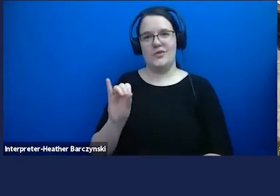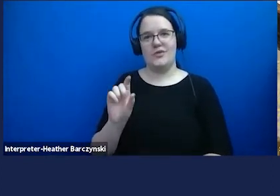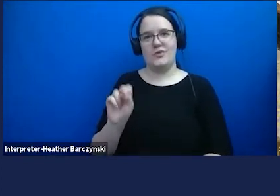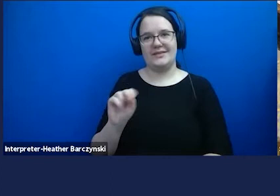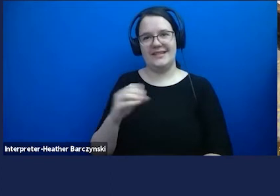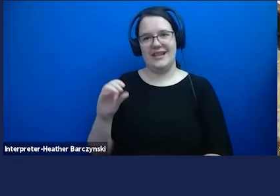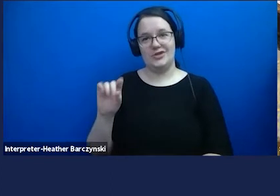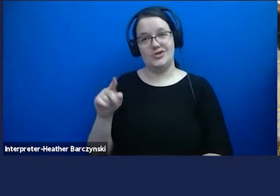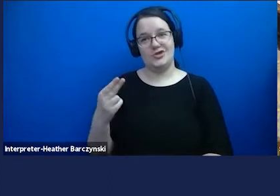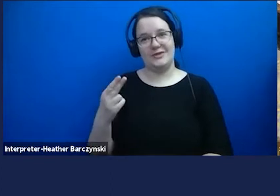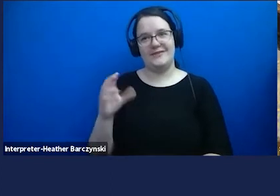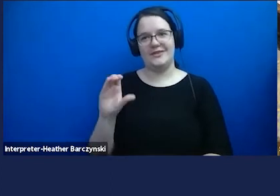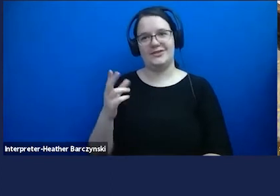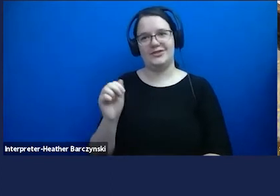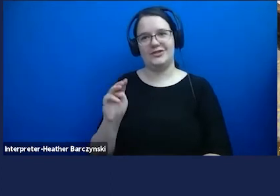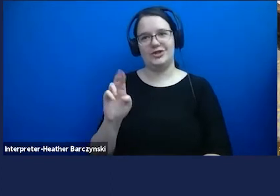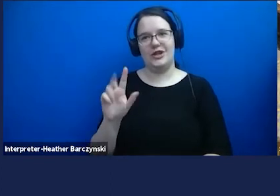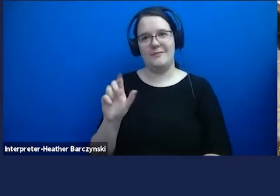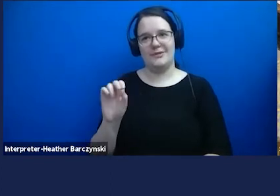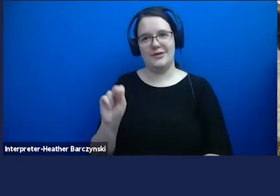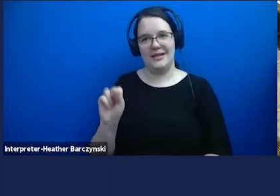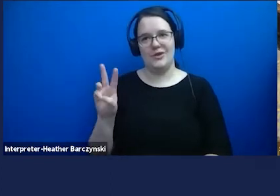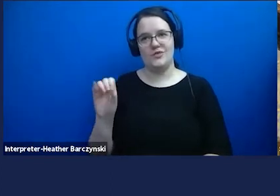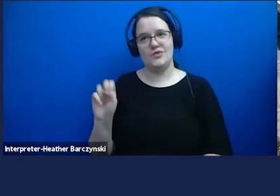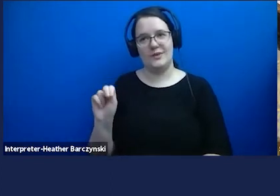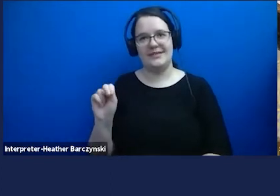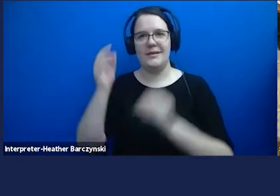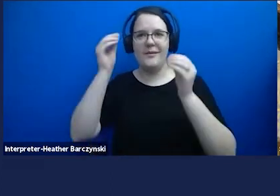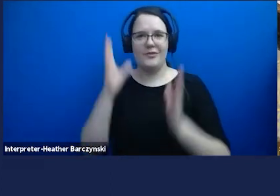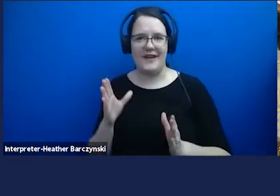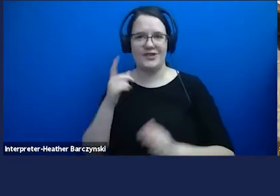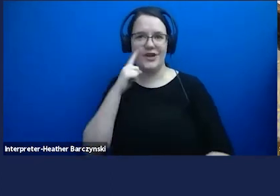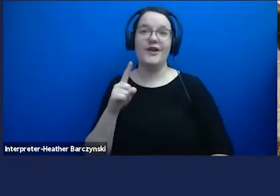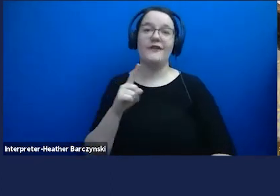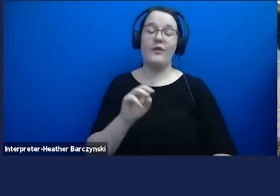vaccine biology and immunology and the department of microbiology and immunology he's also the